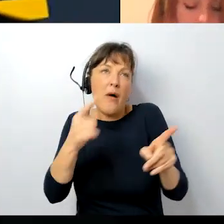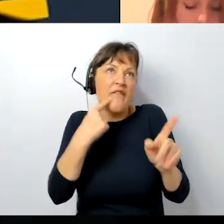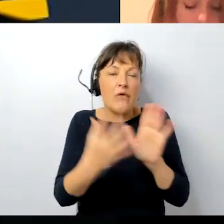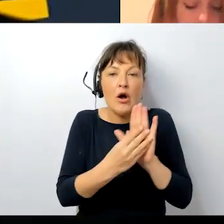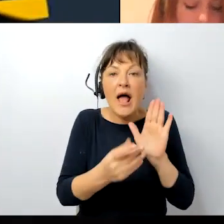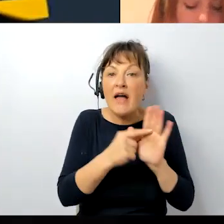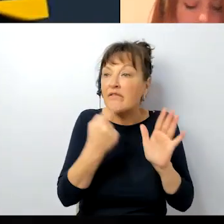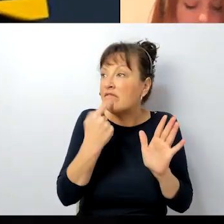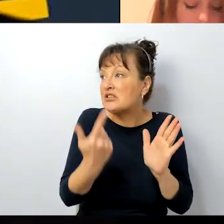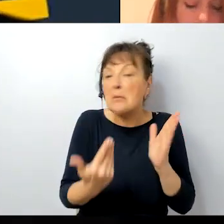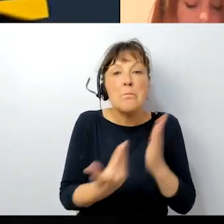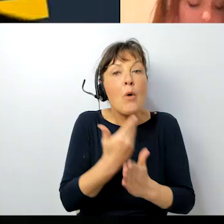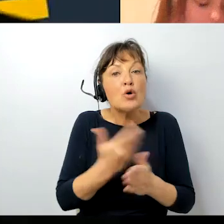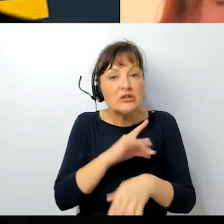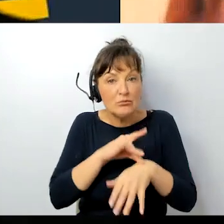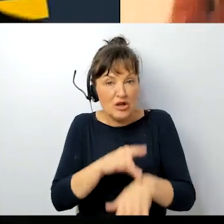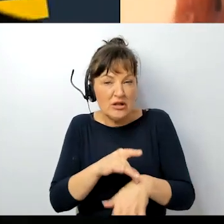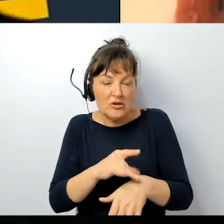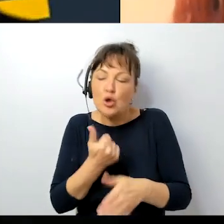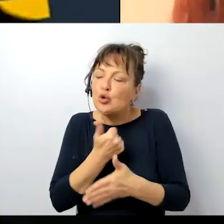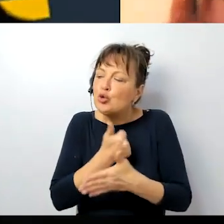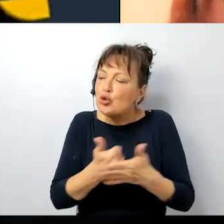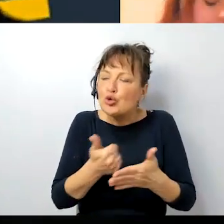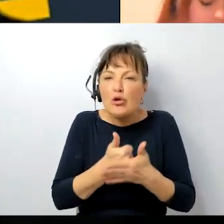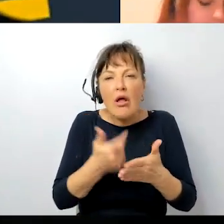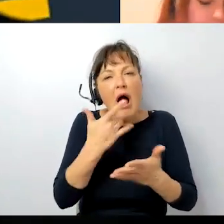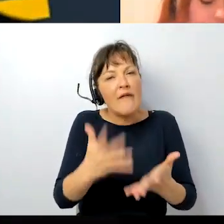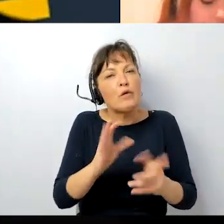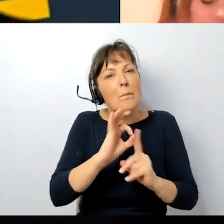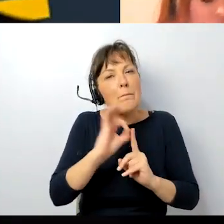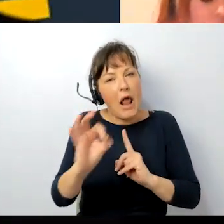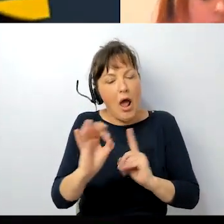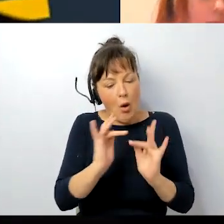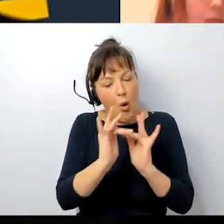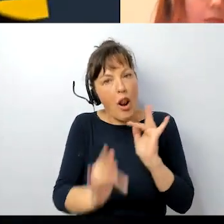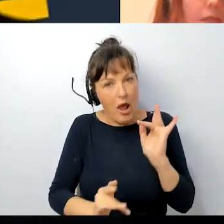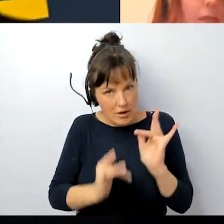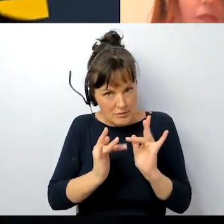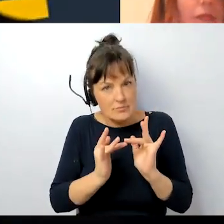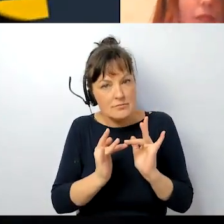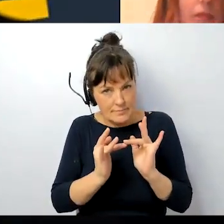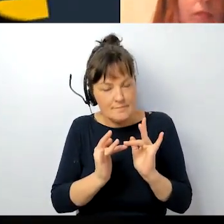depending on the level of the candidate but if it was a Modern Apprentice, for example,